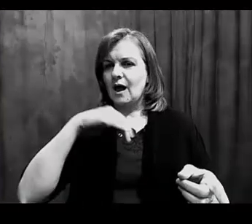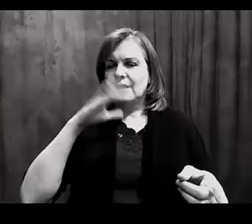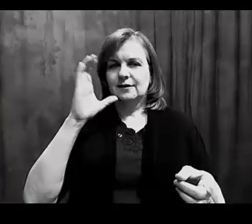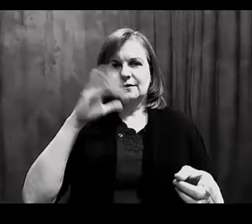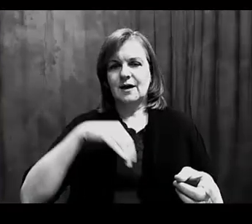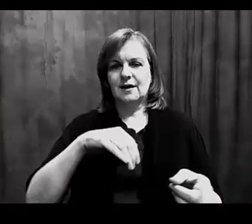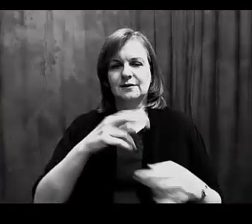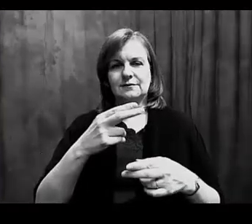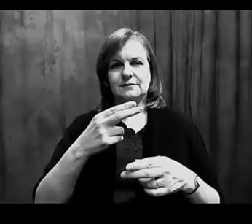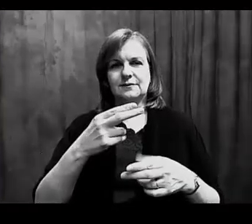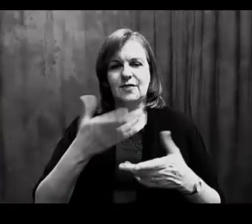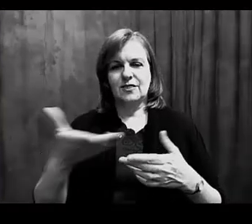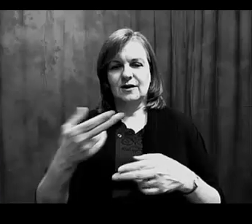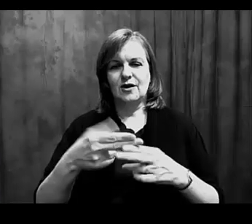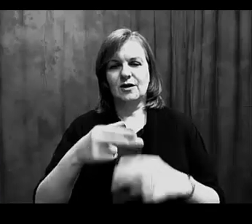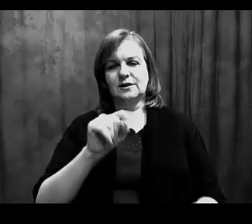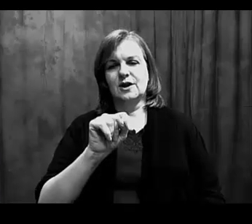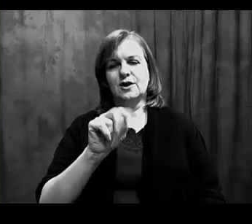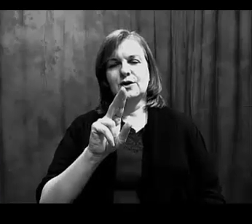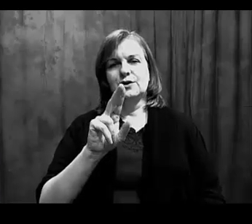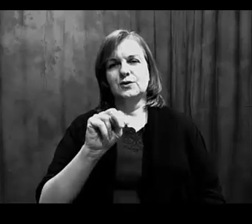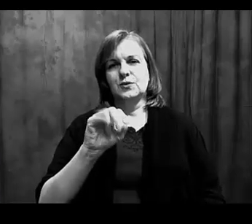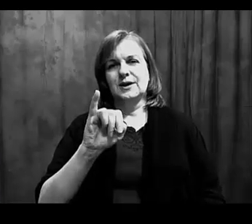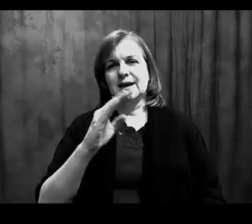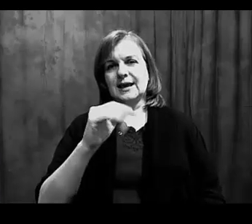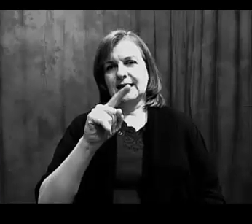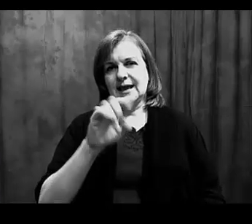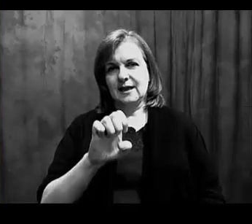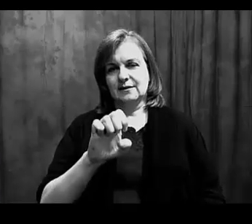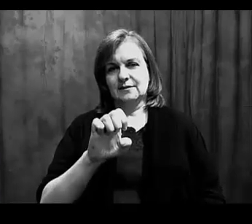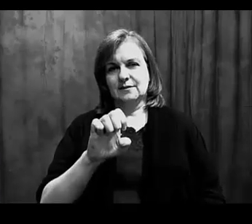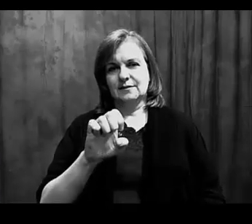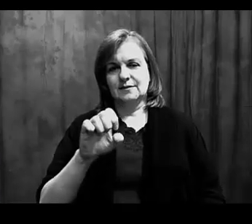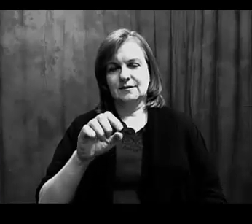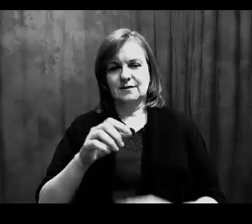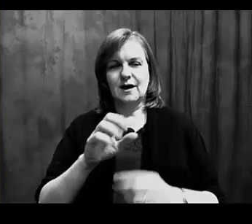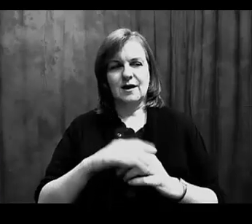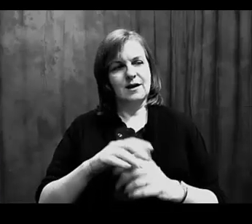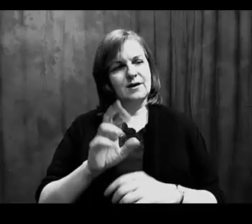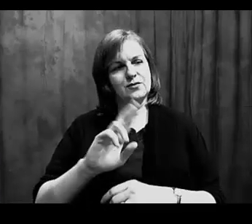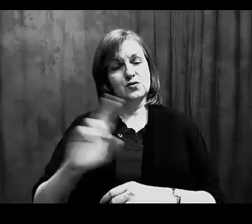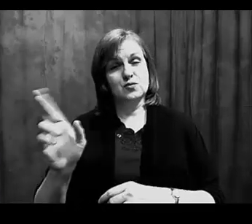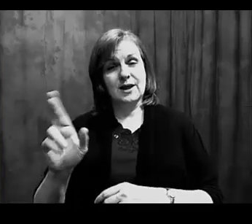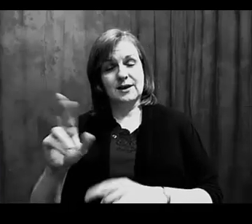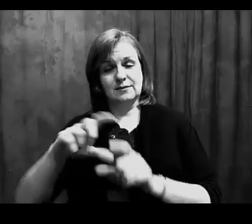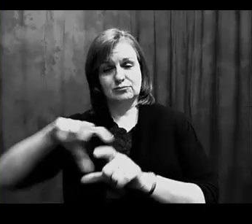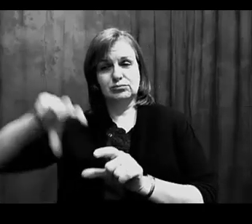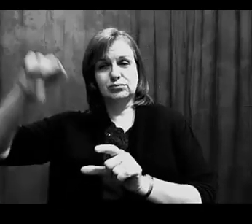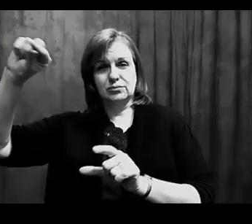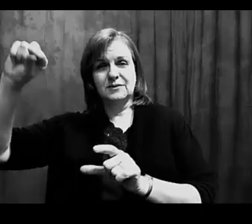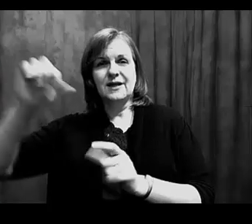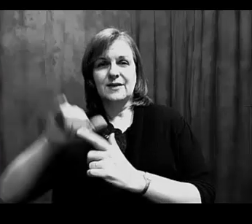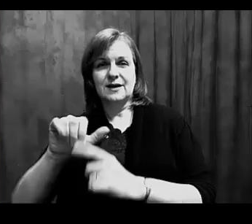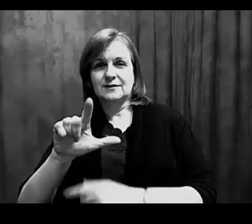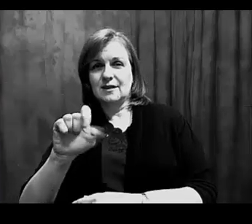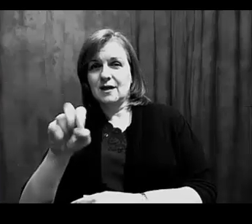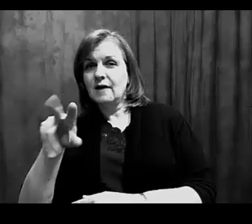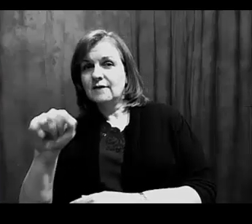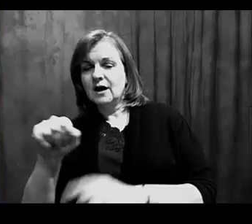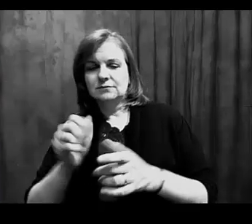odd! odd! tunicate thing I was showing you earlier -- this is its larval stage and its adult stage